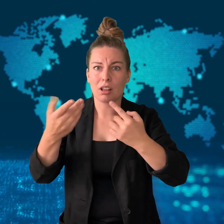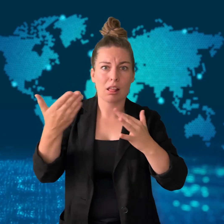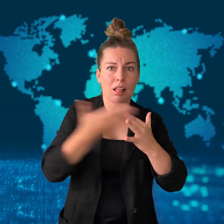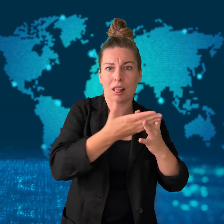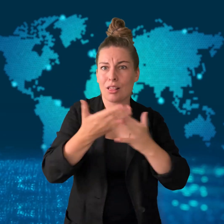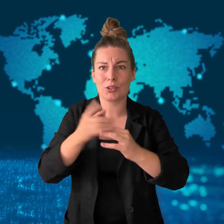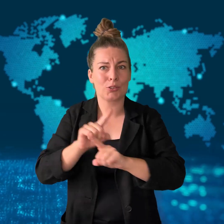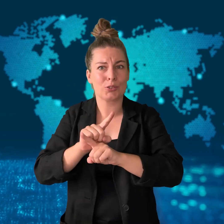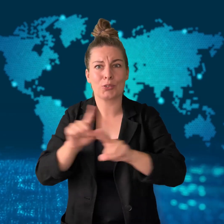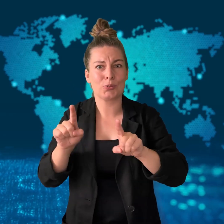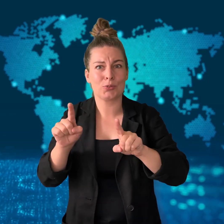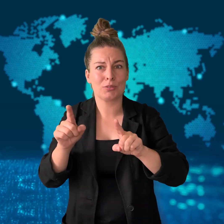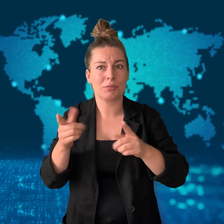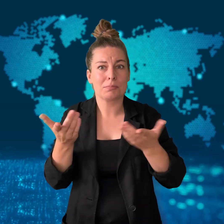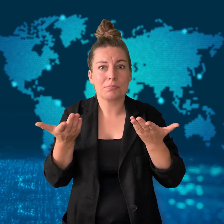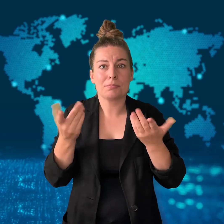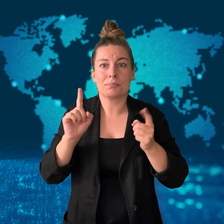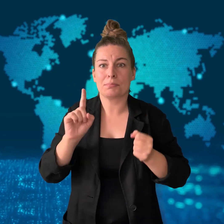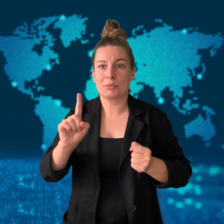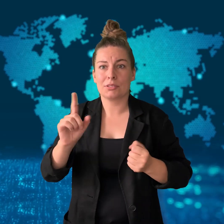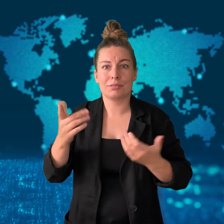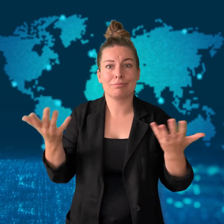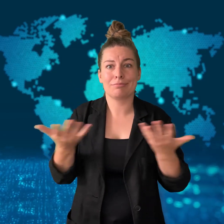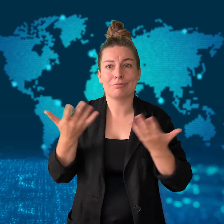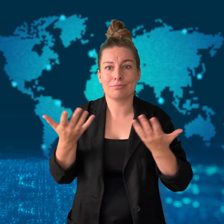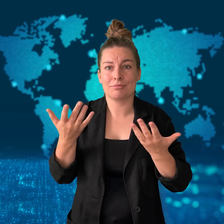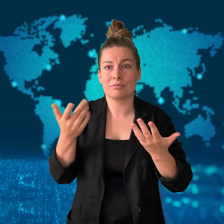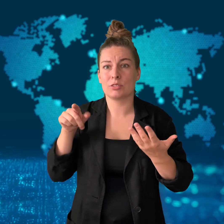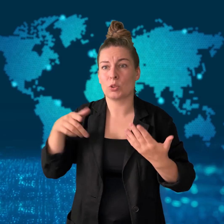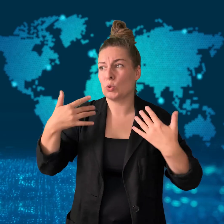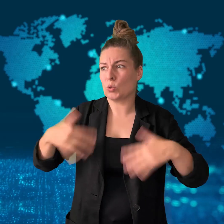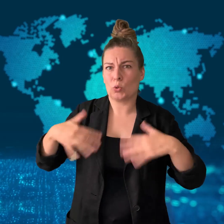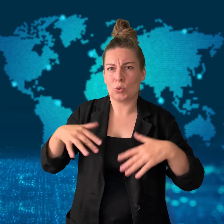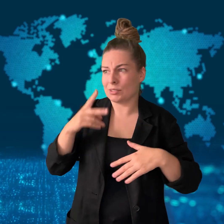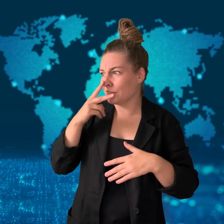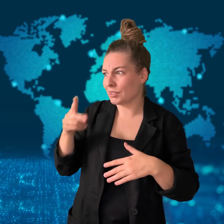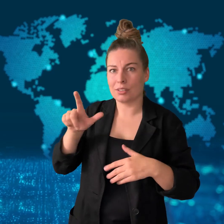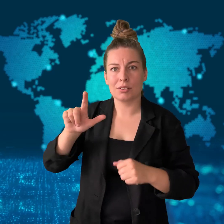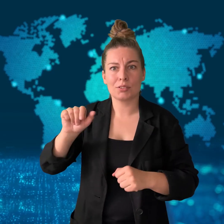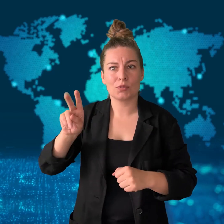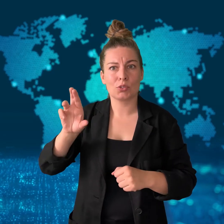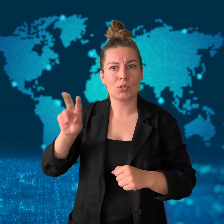fellow UN members in spite of his strong comments regarding